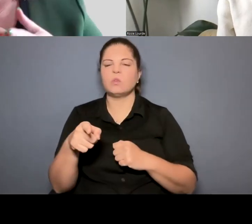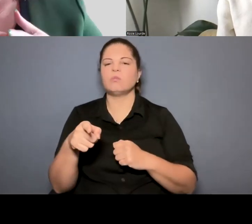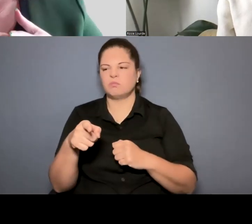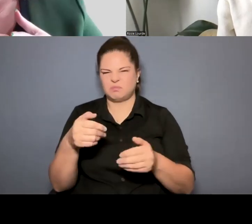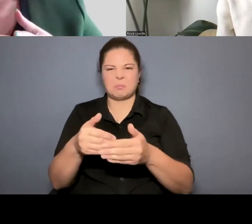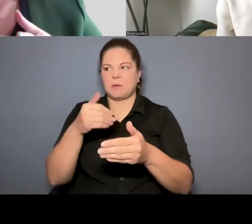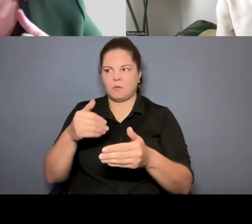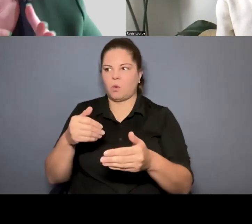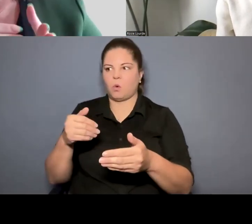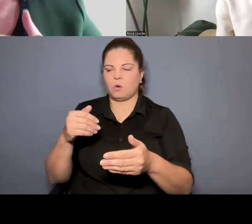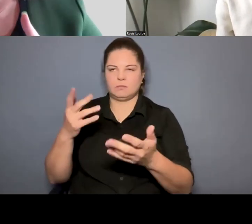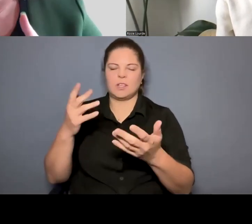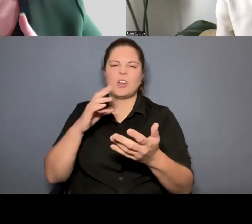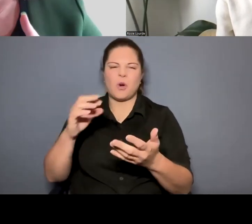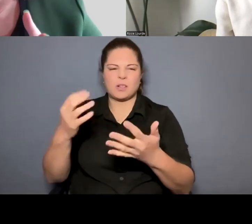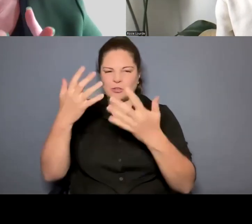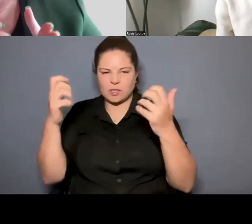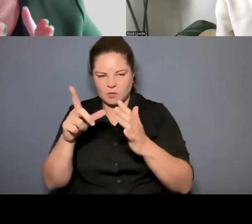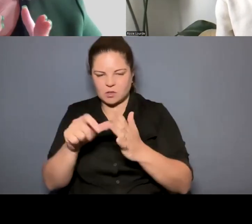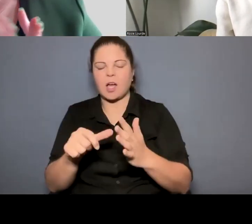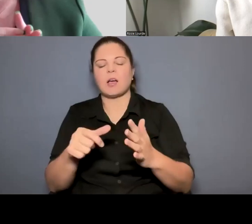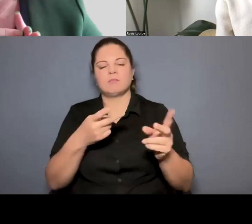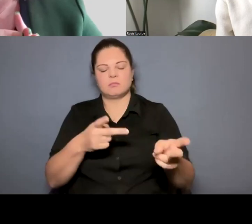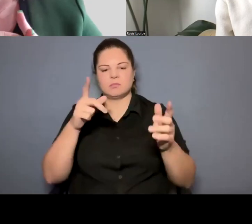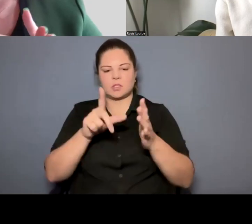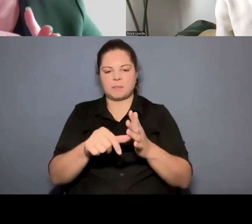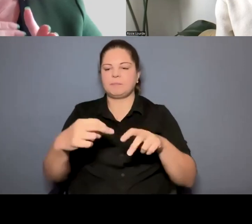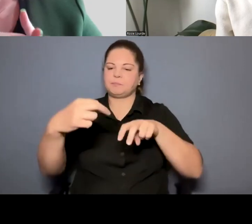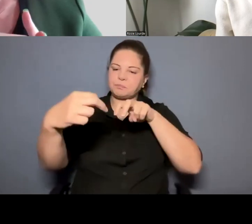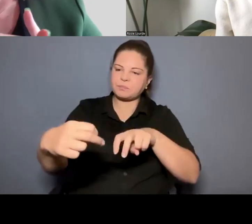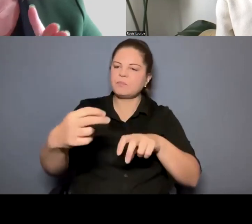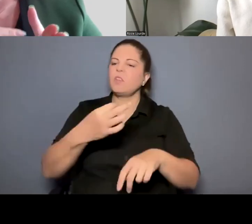are the risk moments? The risk moment is when you are working long hours, when you are underfunded,